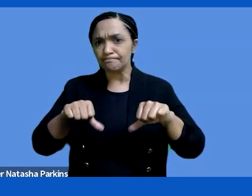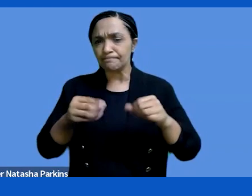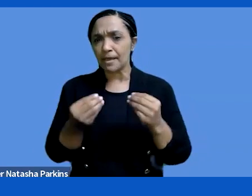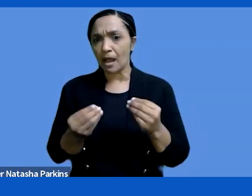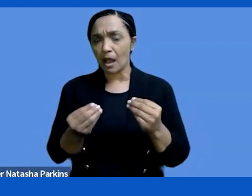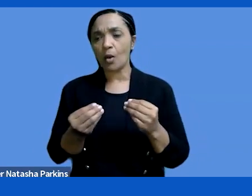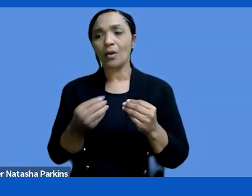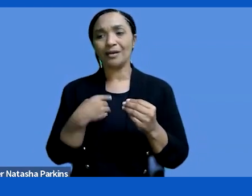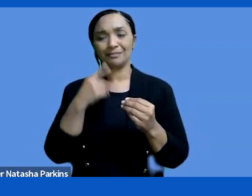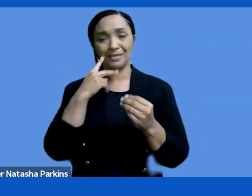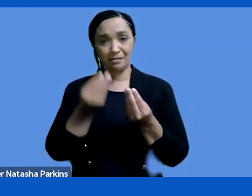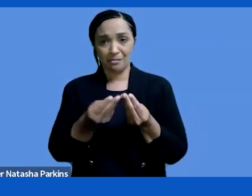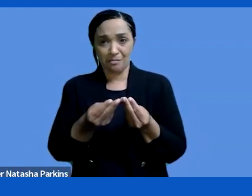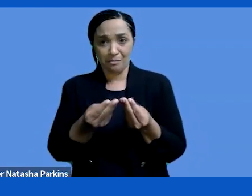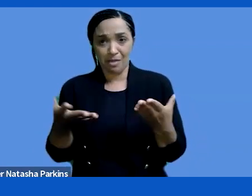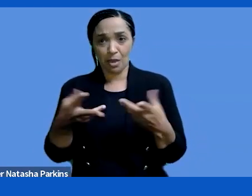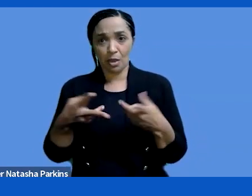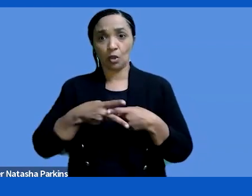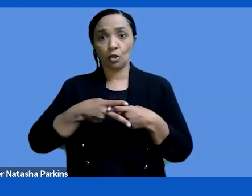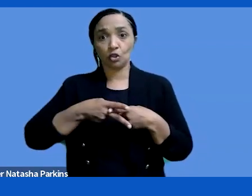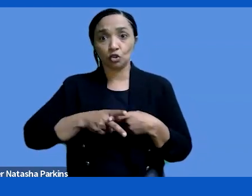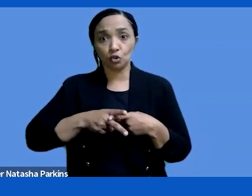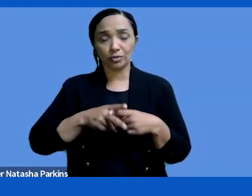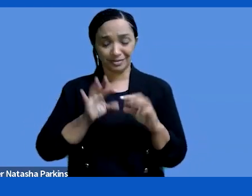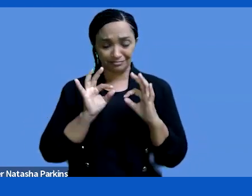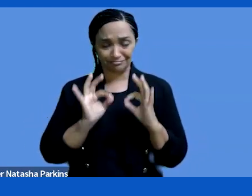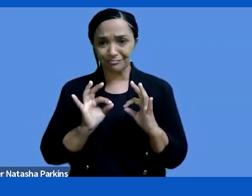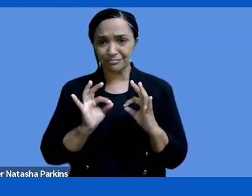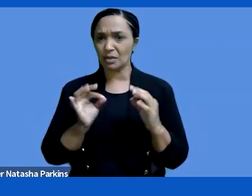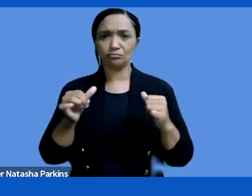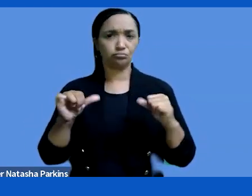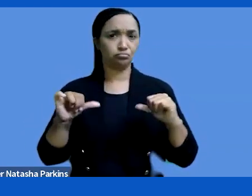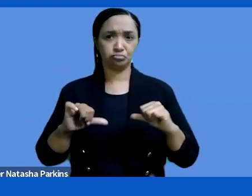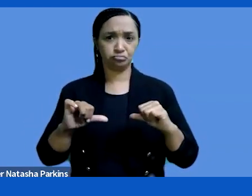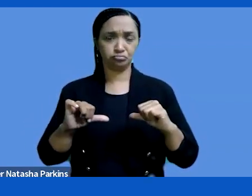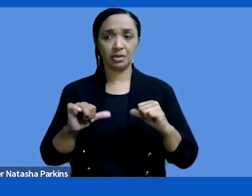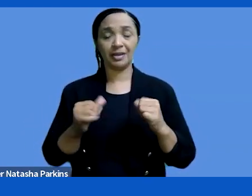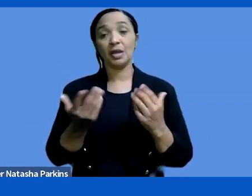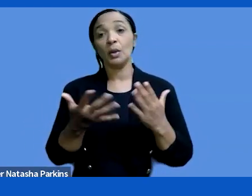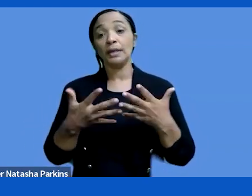tools being not from the EU. So maybe whereas the data stored -- where is the data stored, all